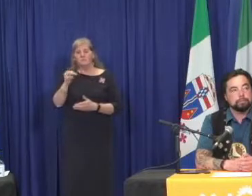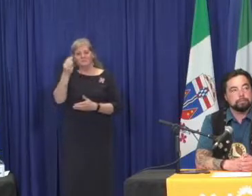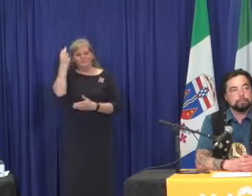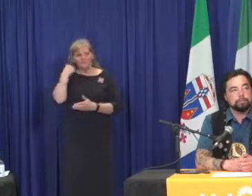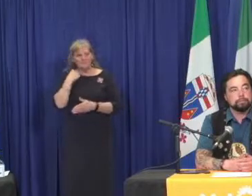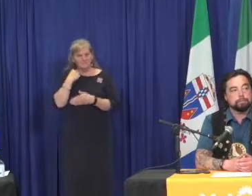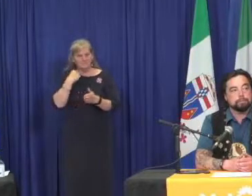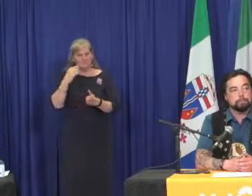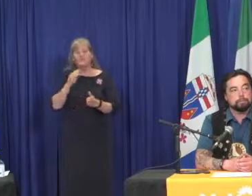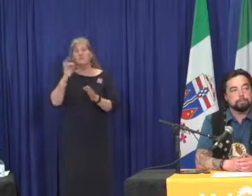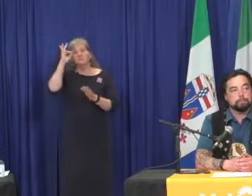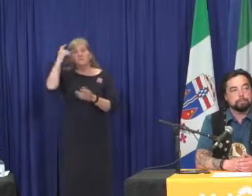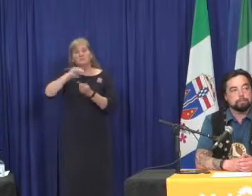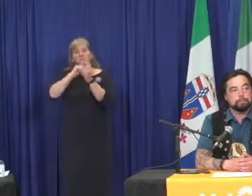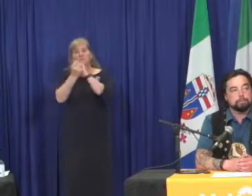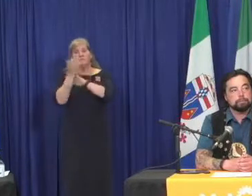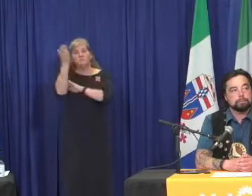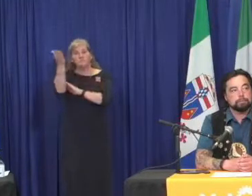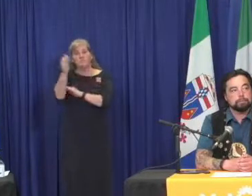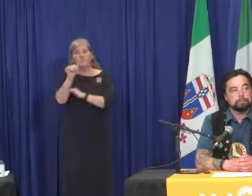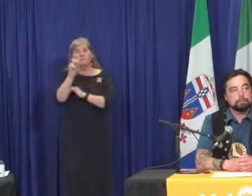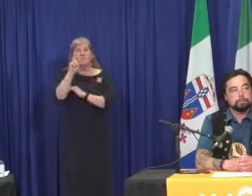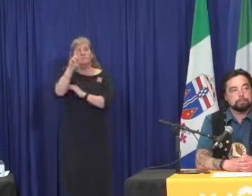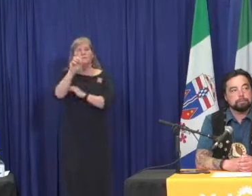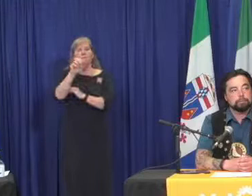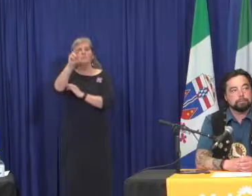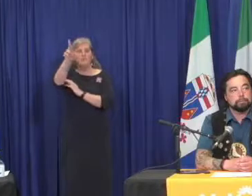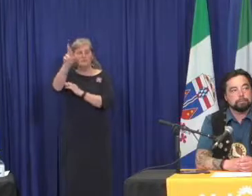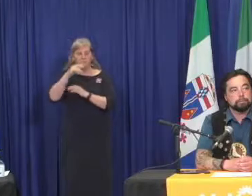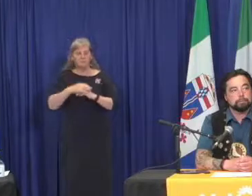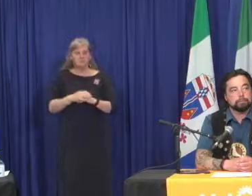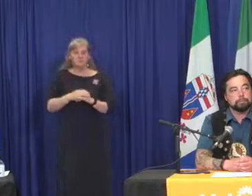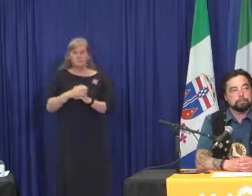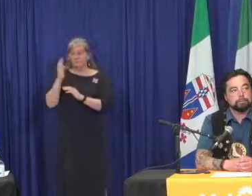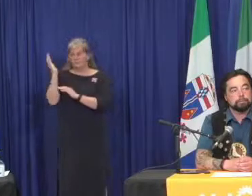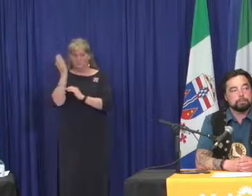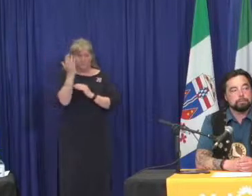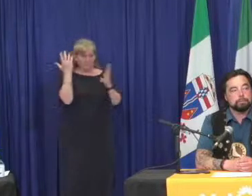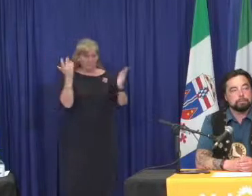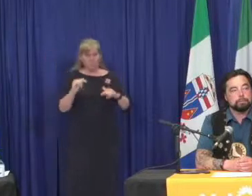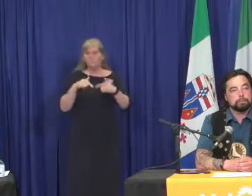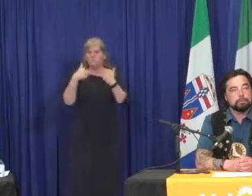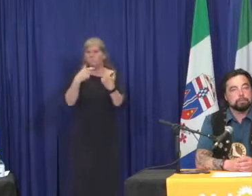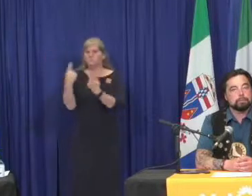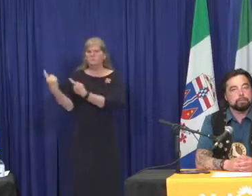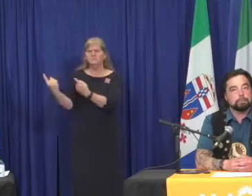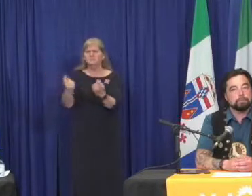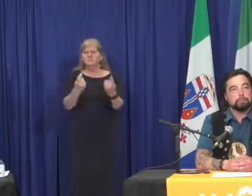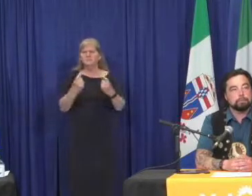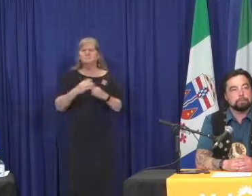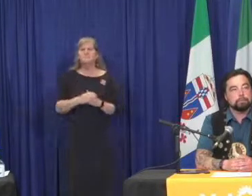We also have Mary Tiessen and Andre. Following our speakers we will go to the phone lines for